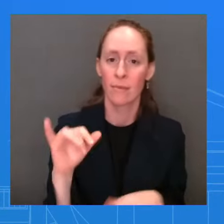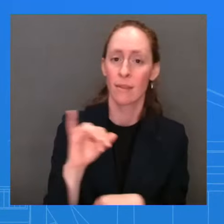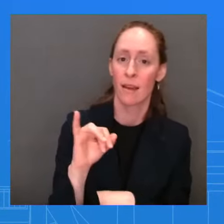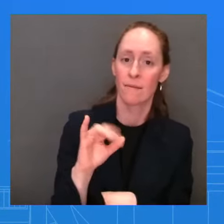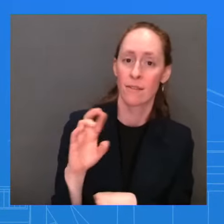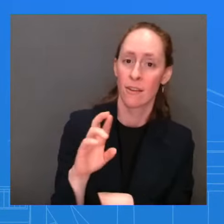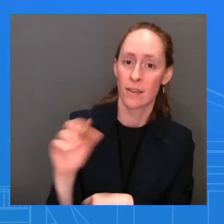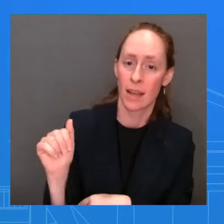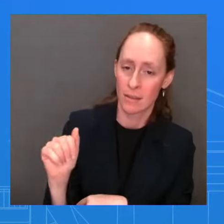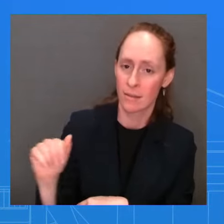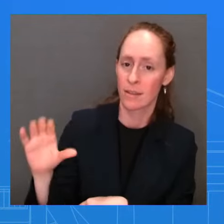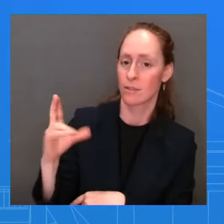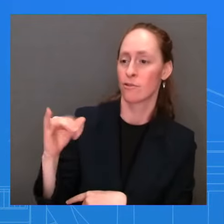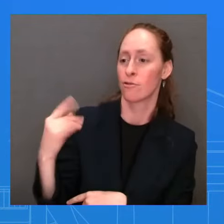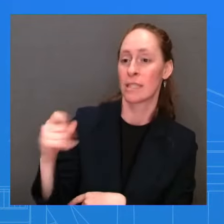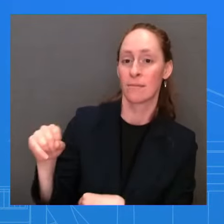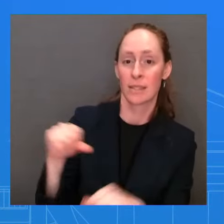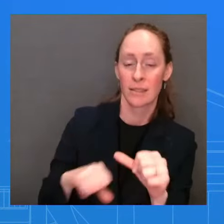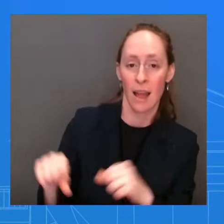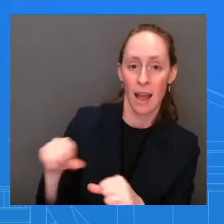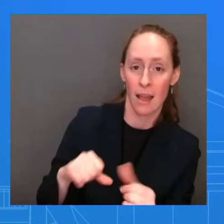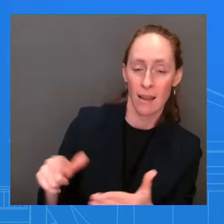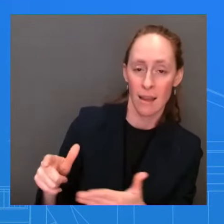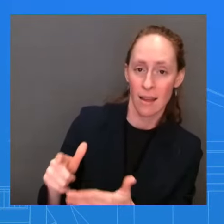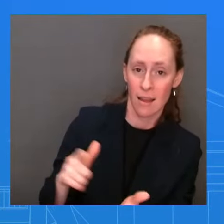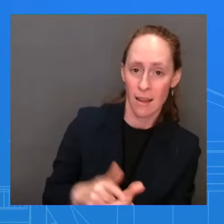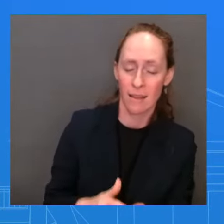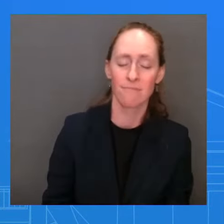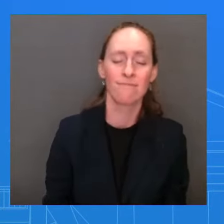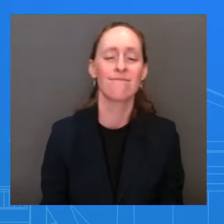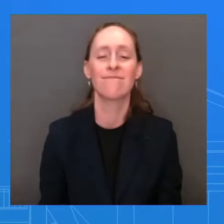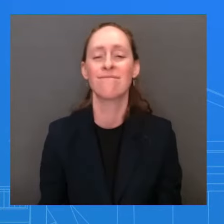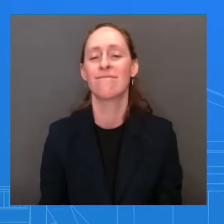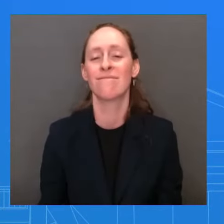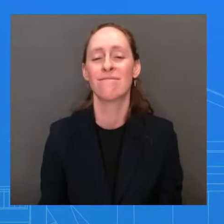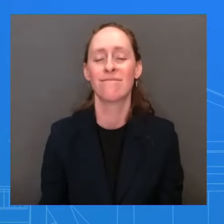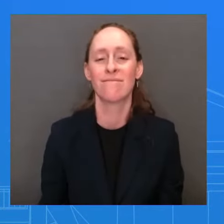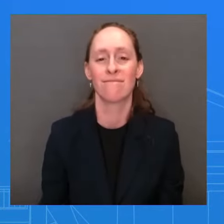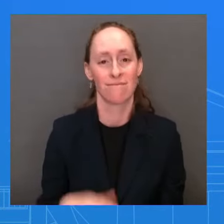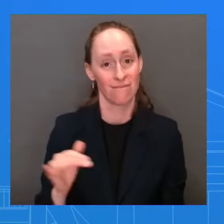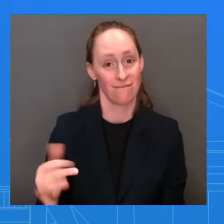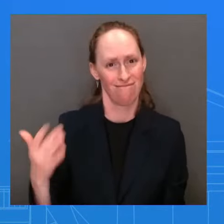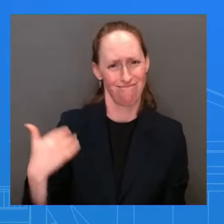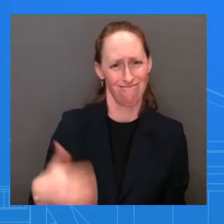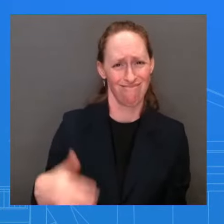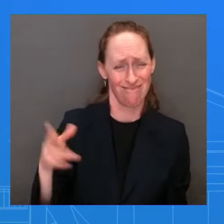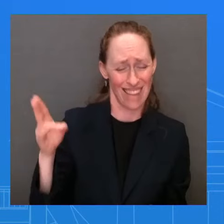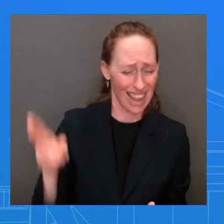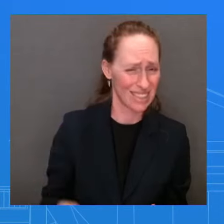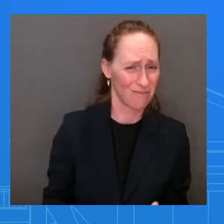these are pieces of legislation -- historic legislation -- that has touched on the very things that you just laid out, right? We think about the CHIPS and Science Act